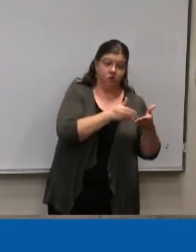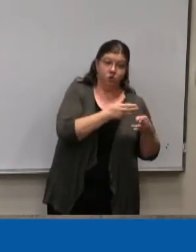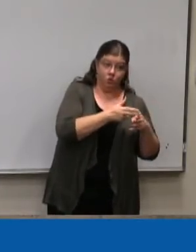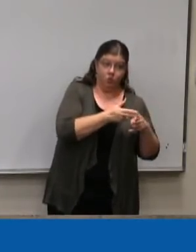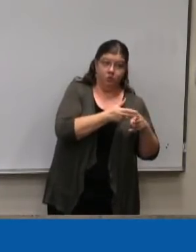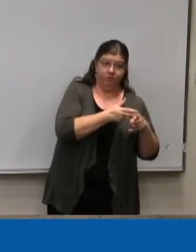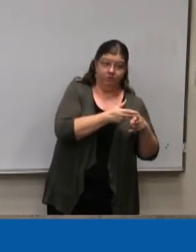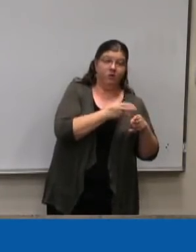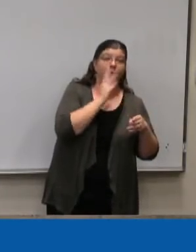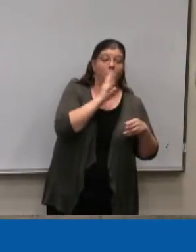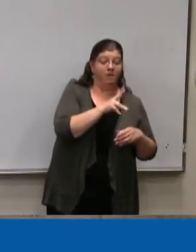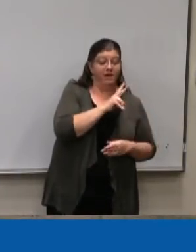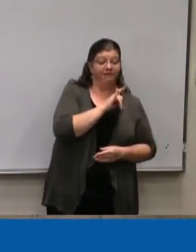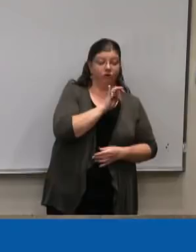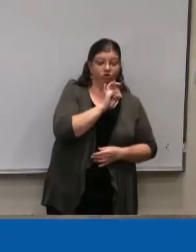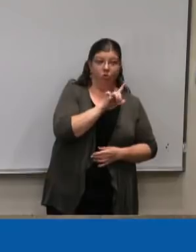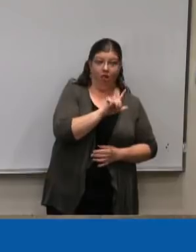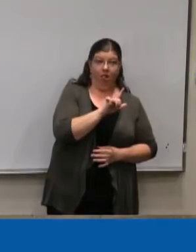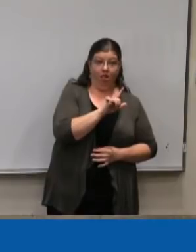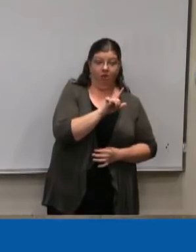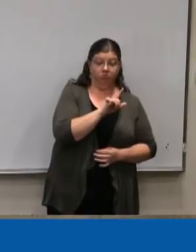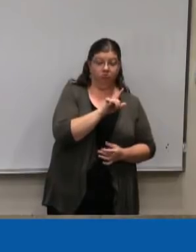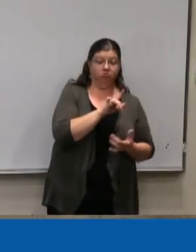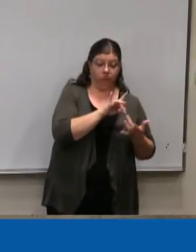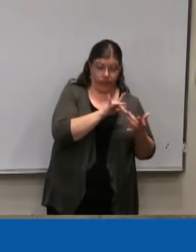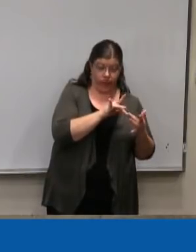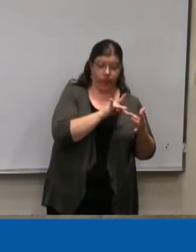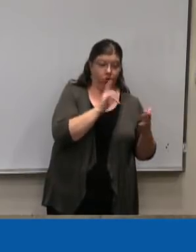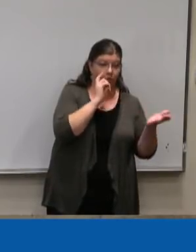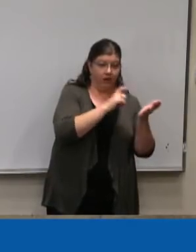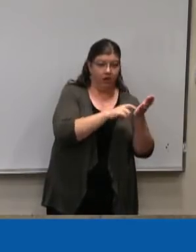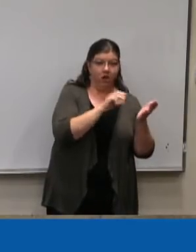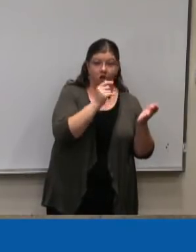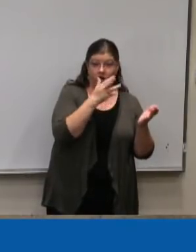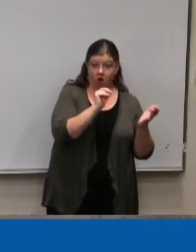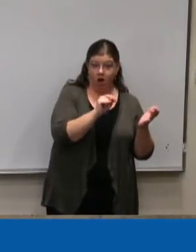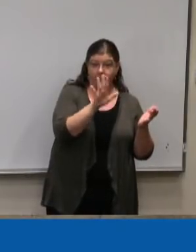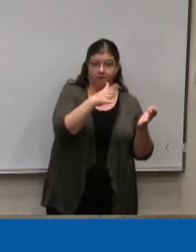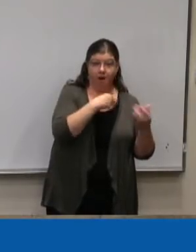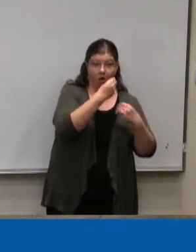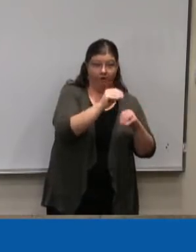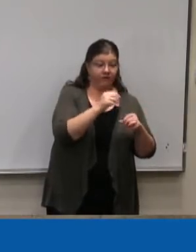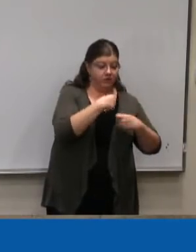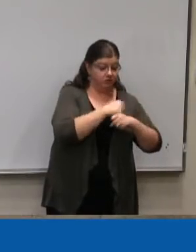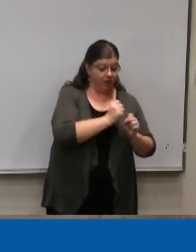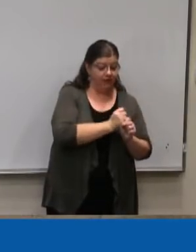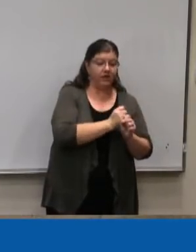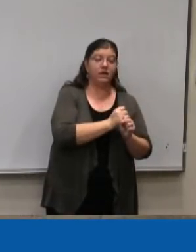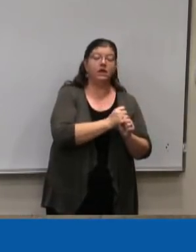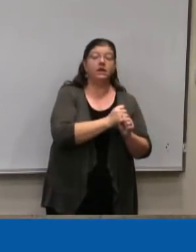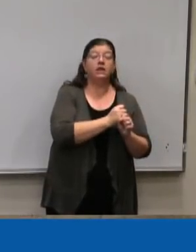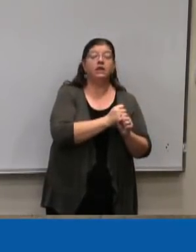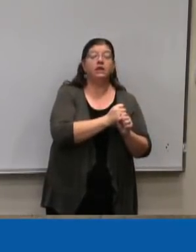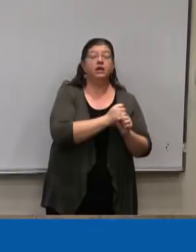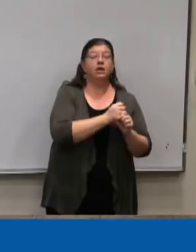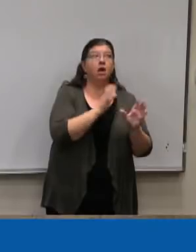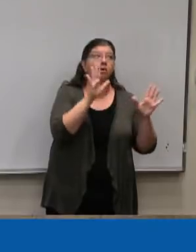it will be a virtual recognition. Carmen Camacho at my office is putting together a super fancy